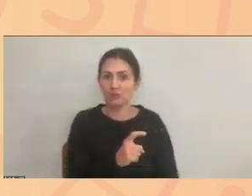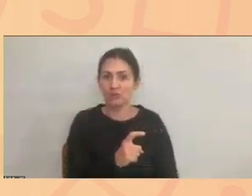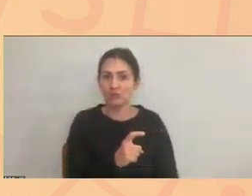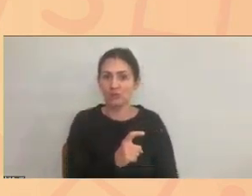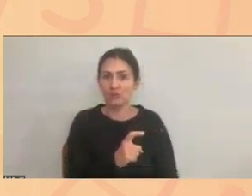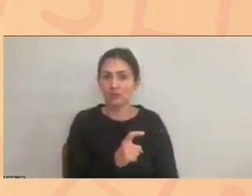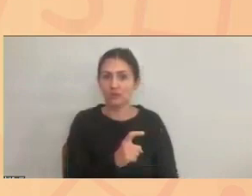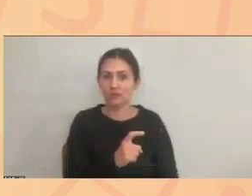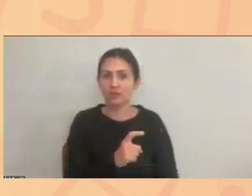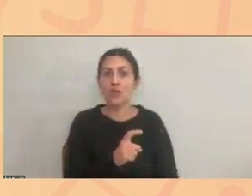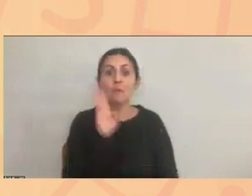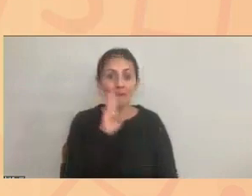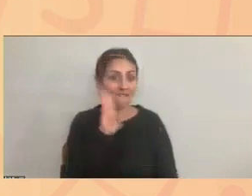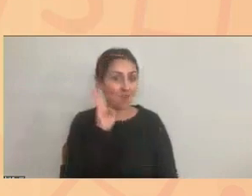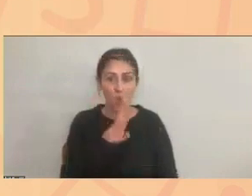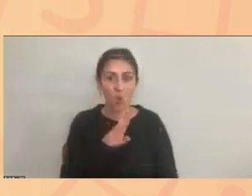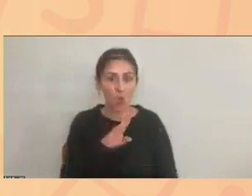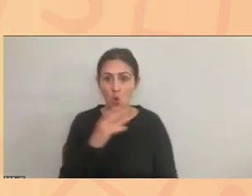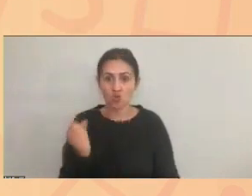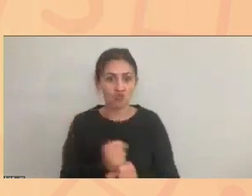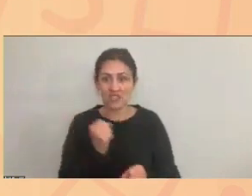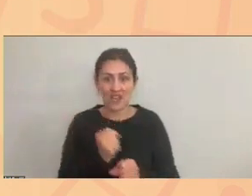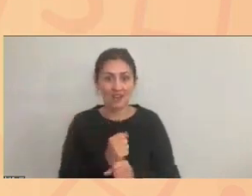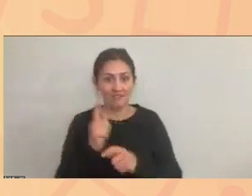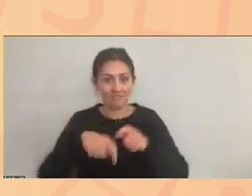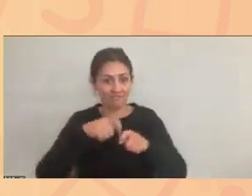throwing net and fishing line before.